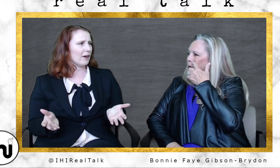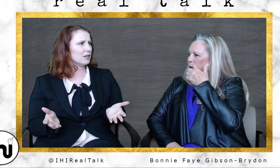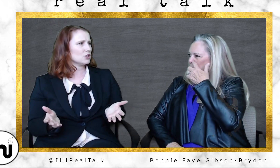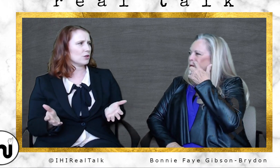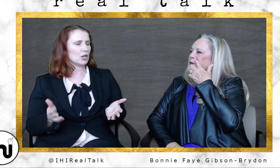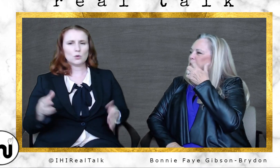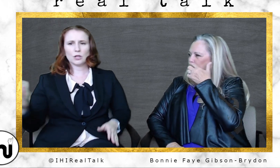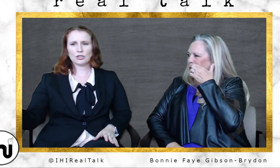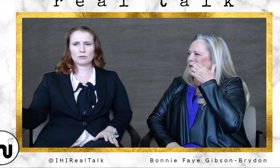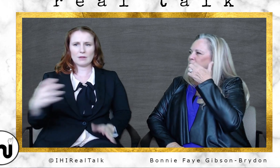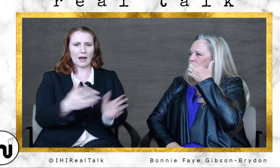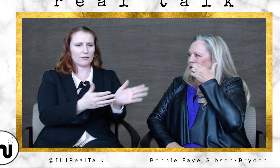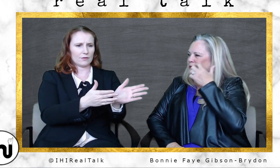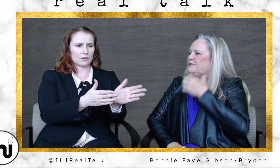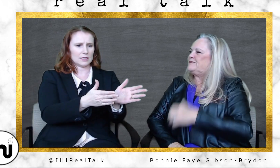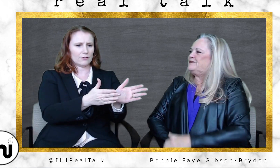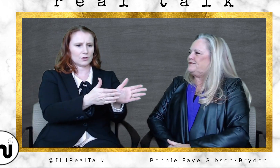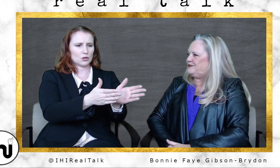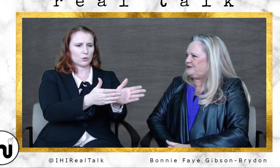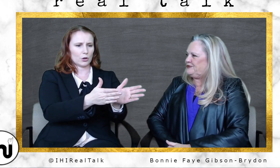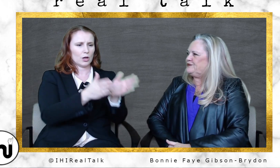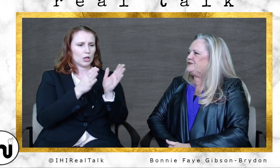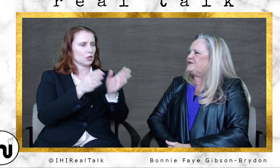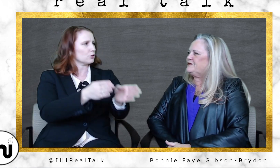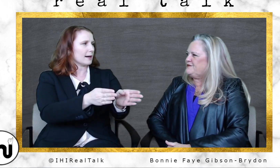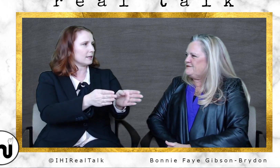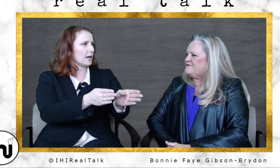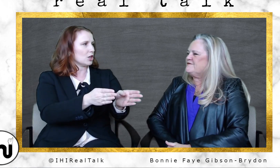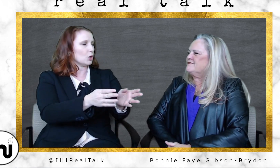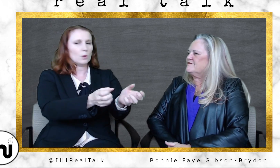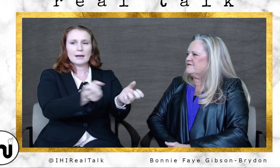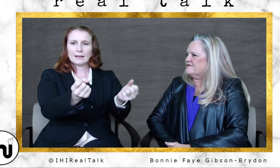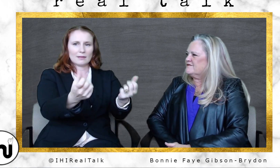so that you can just have the deaf consumer look directly at you get the